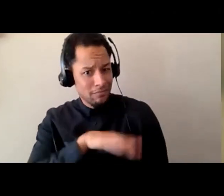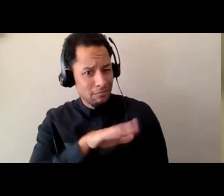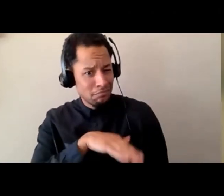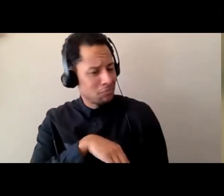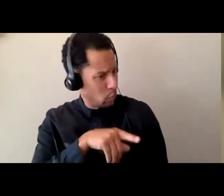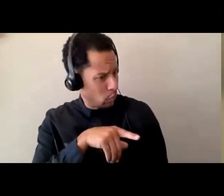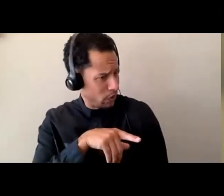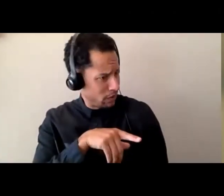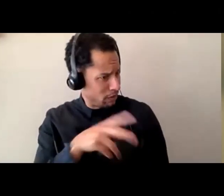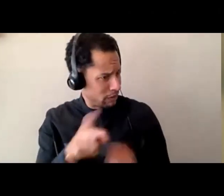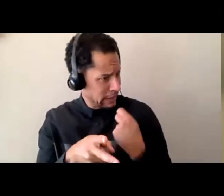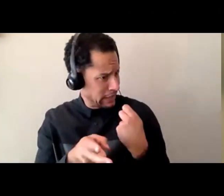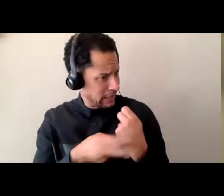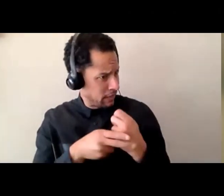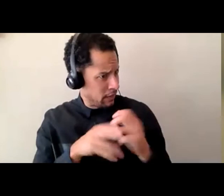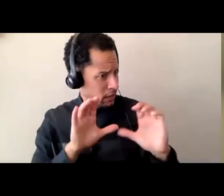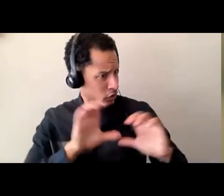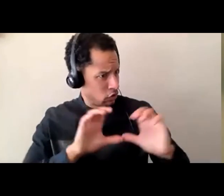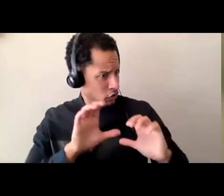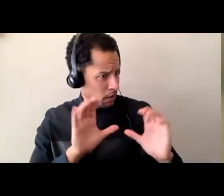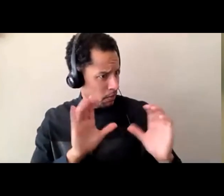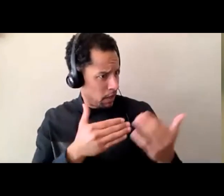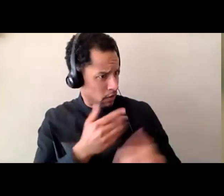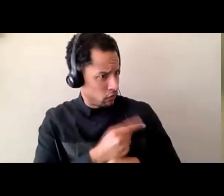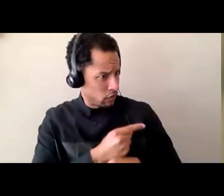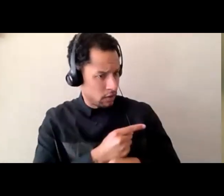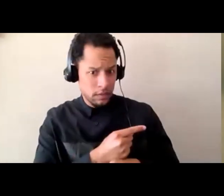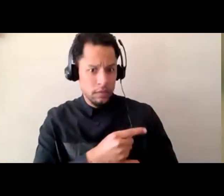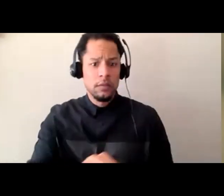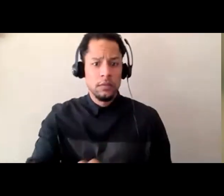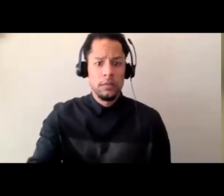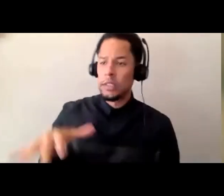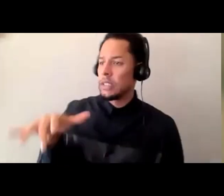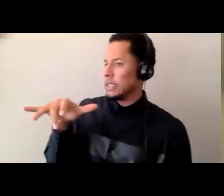But I'll write down some of these. So mine. We are definitely saving the chat -- yes.